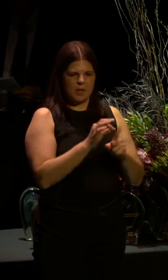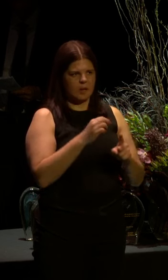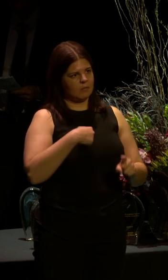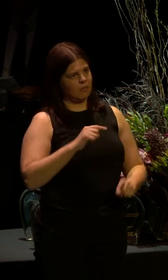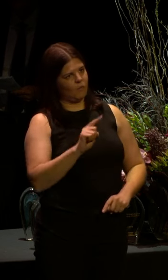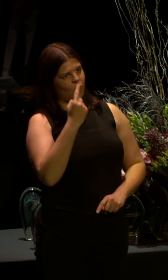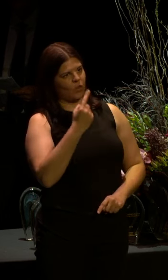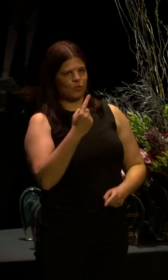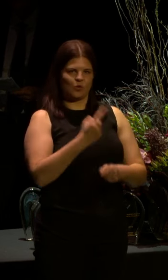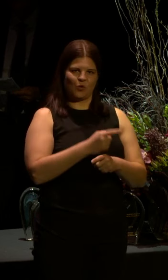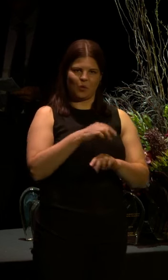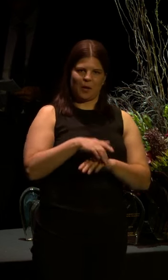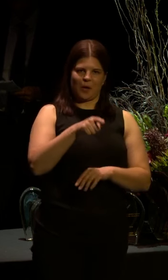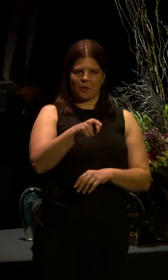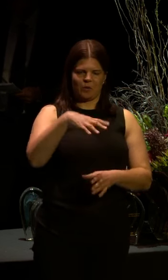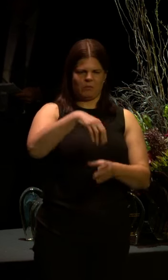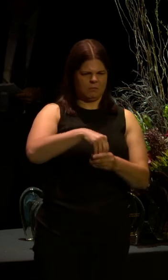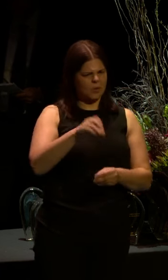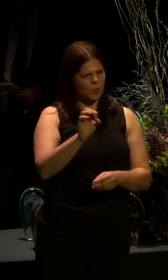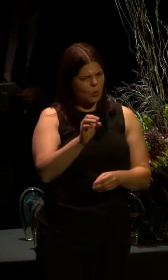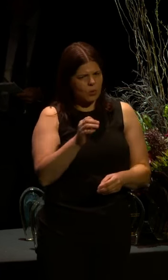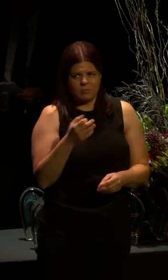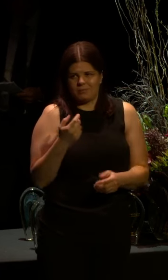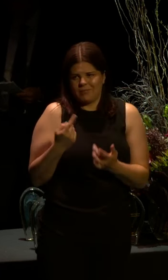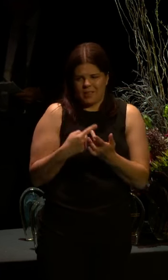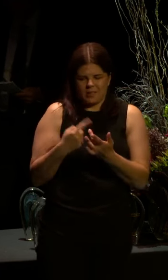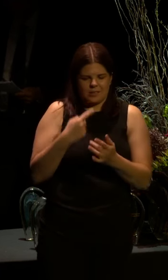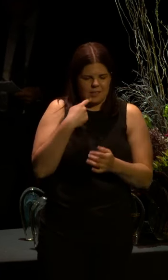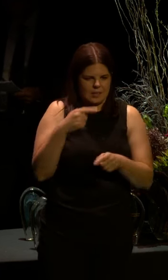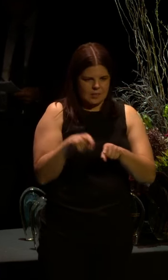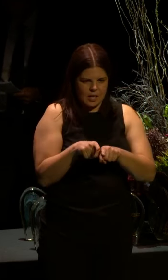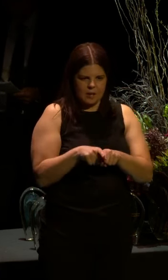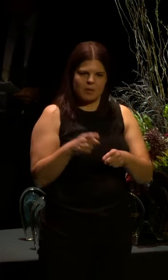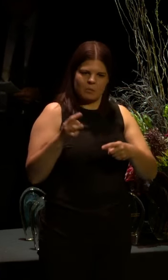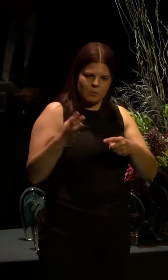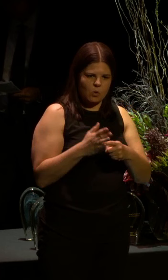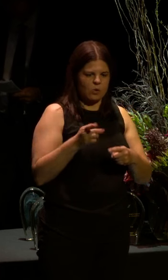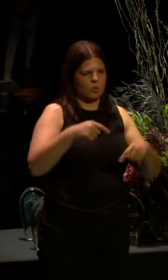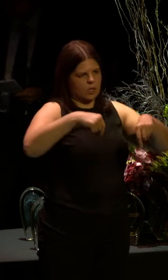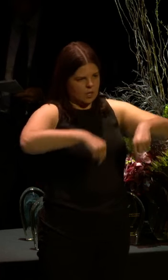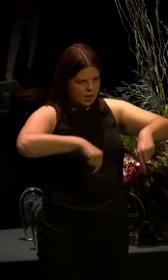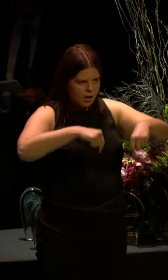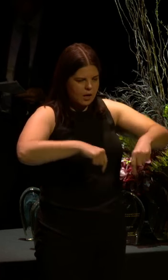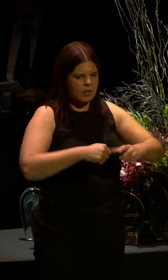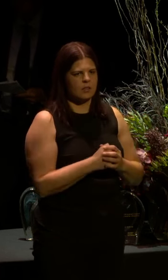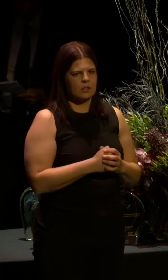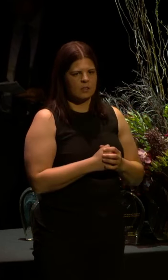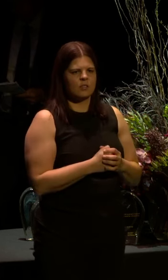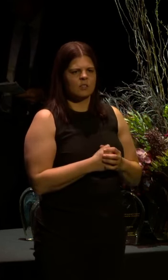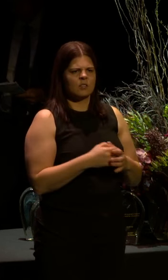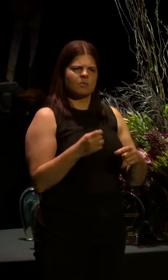It matters that you're here. And it matters that you have made yourself prominent in your portfolio.